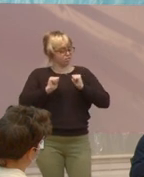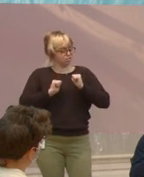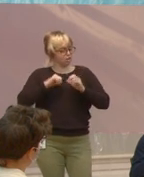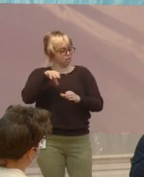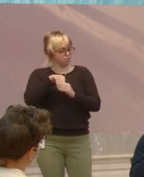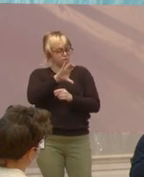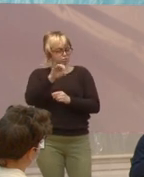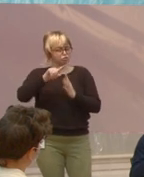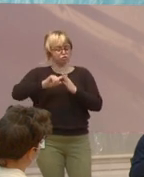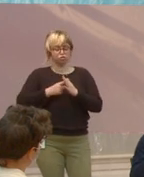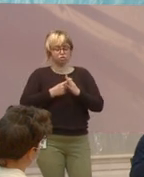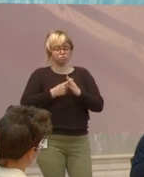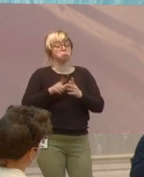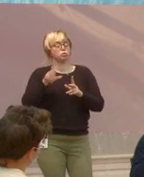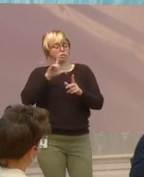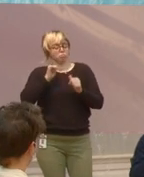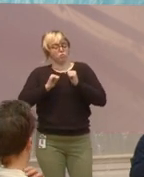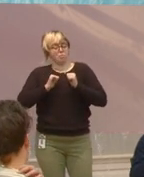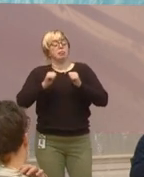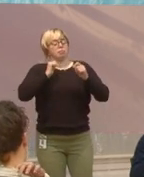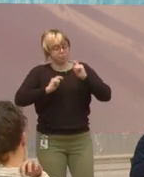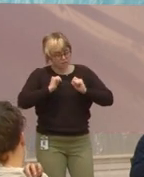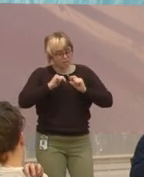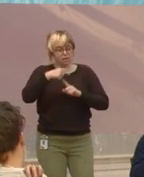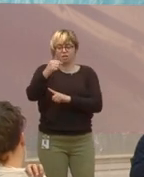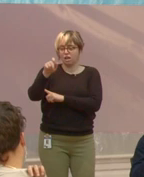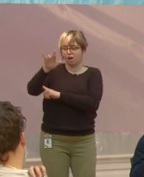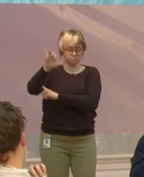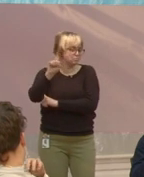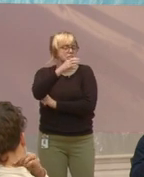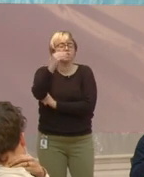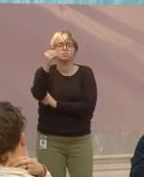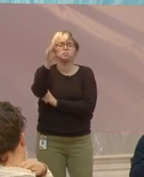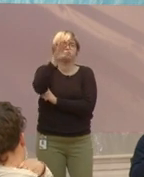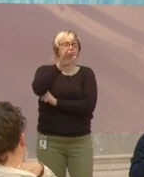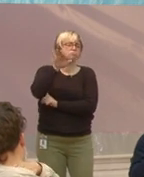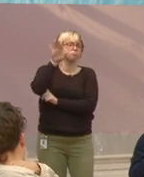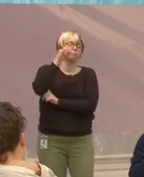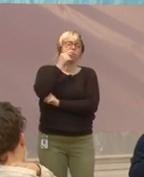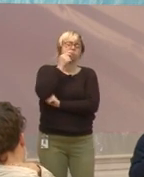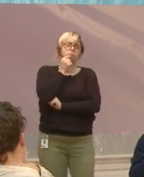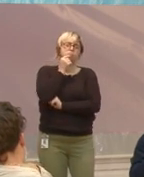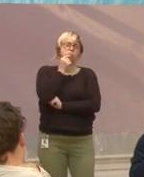we started performing theater and galleries in. And I think